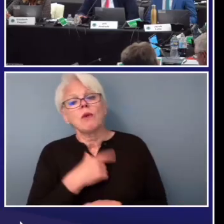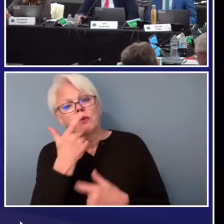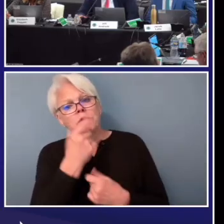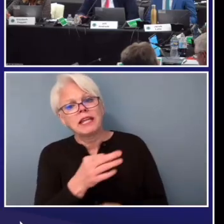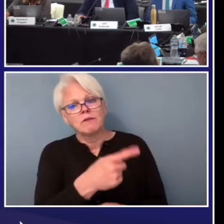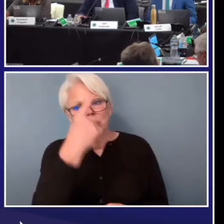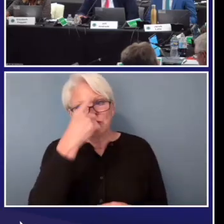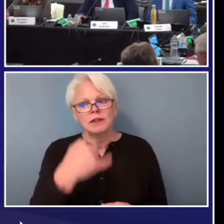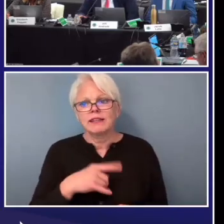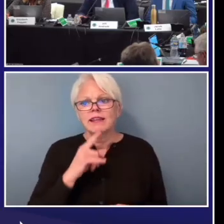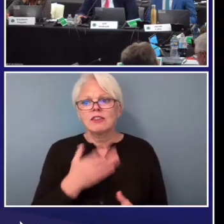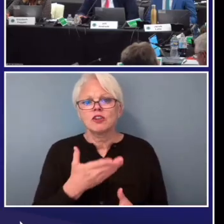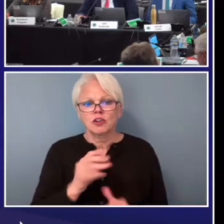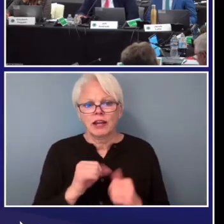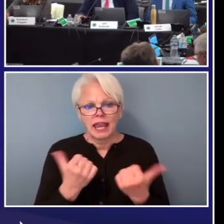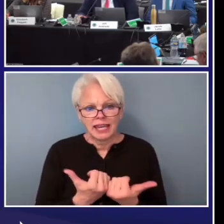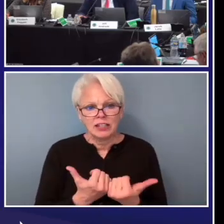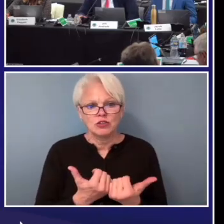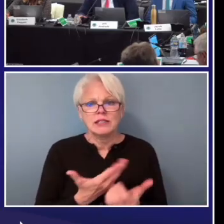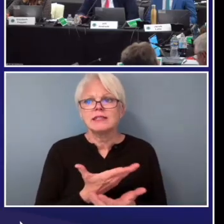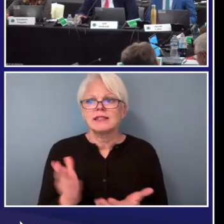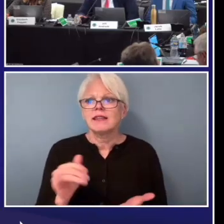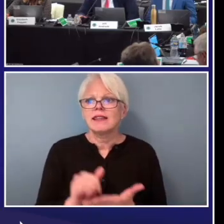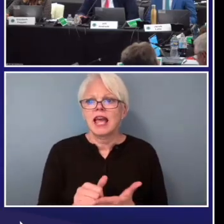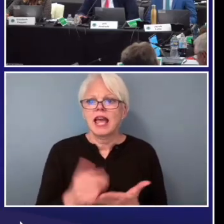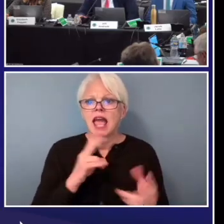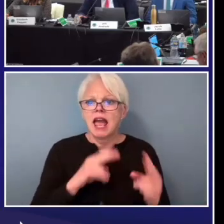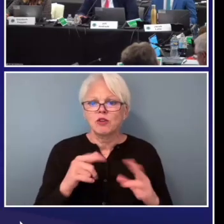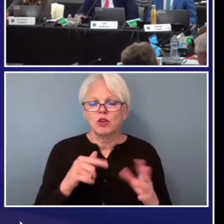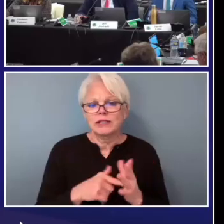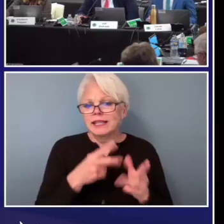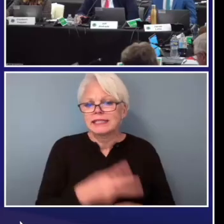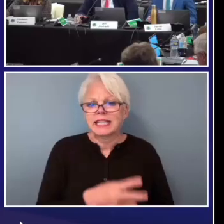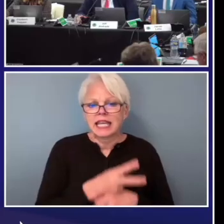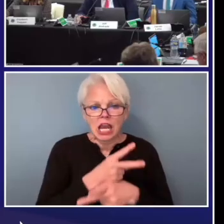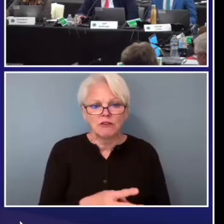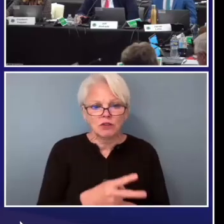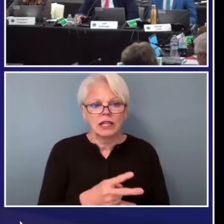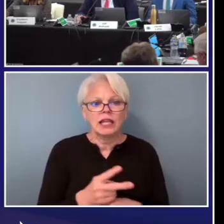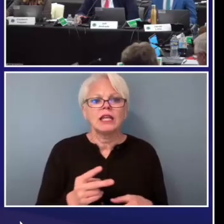agencies out there that have looked at this carefully with their legal